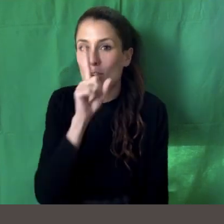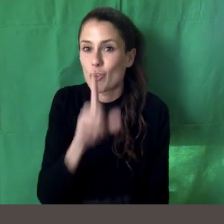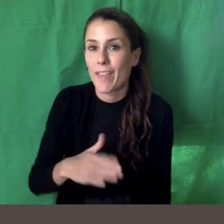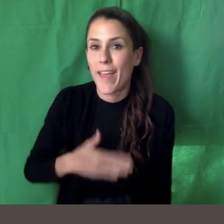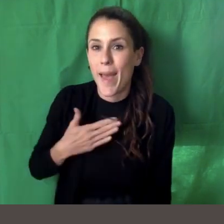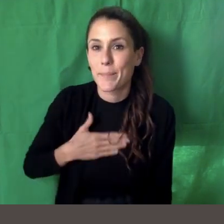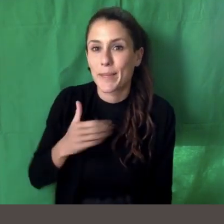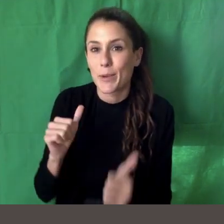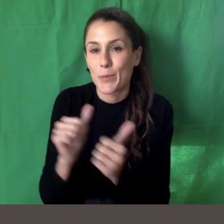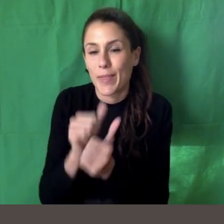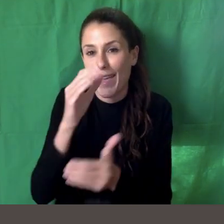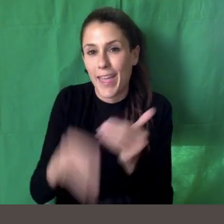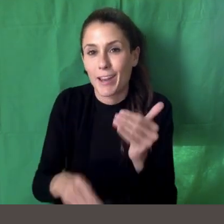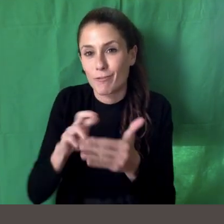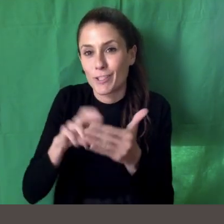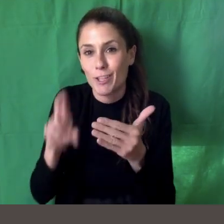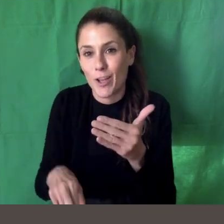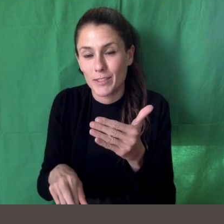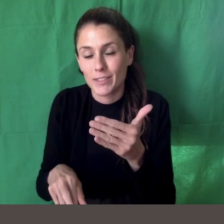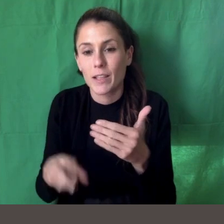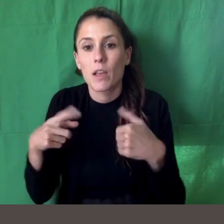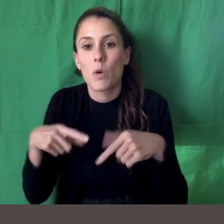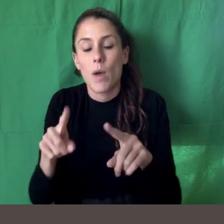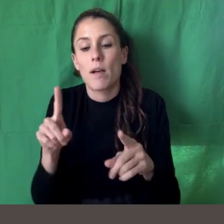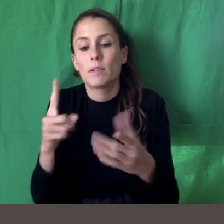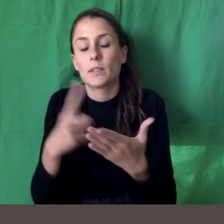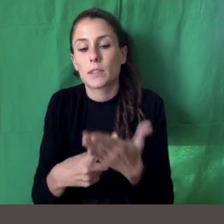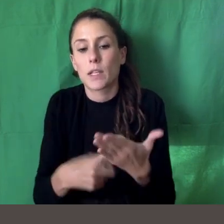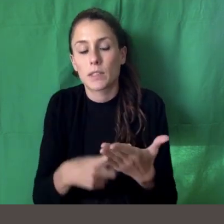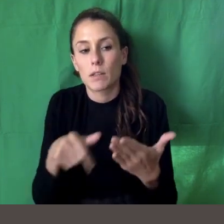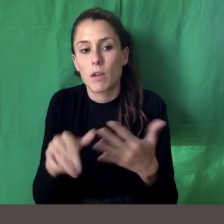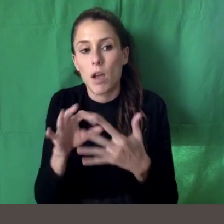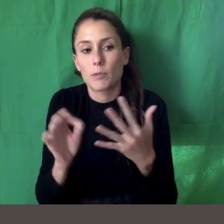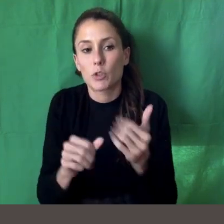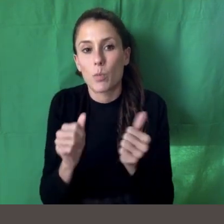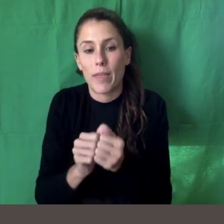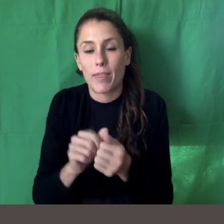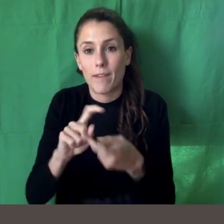So Sam was really happy with the end result and while discussing these functional options